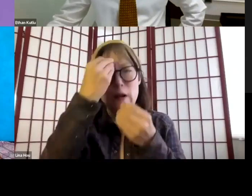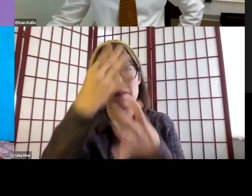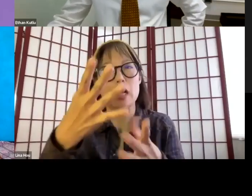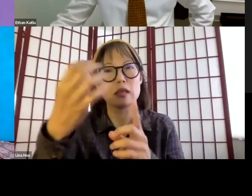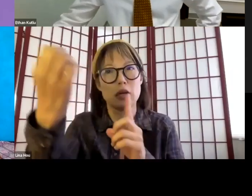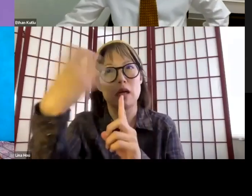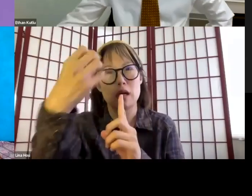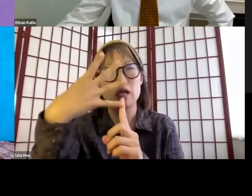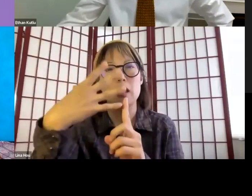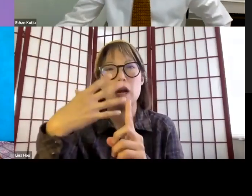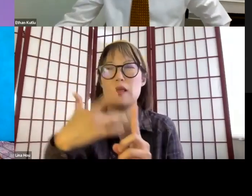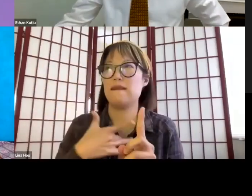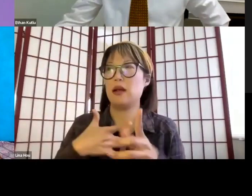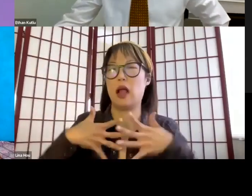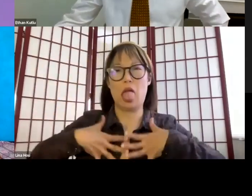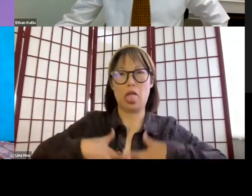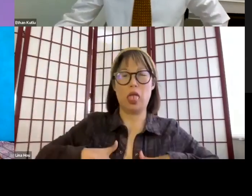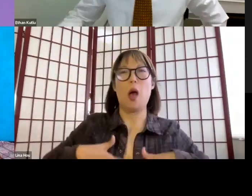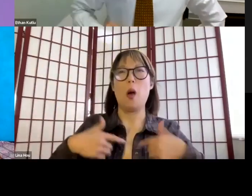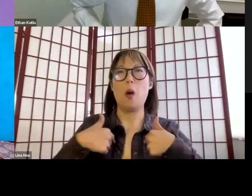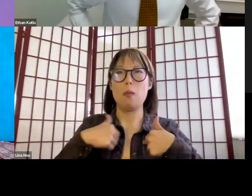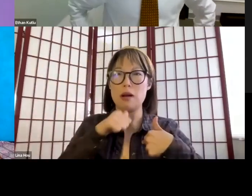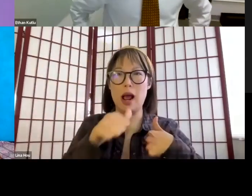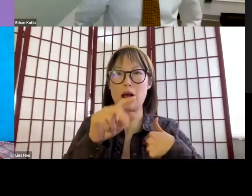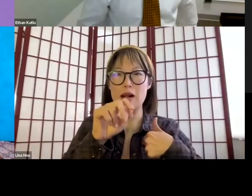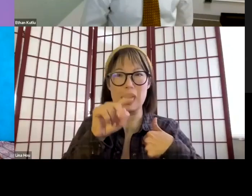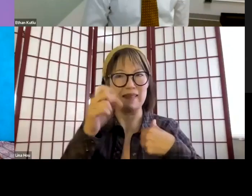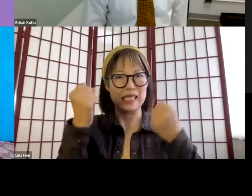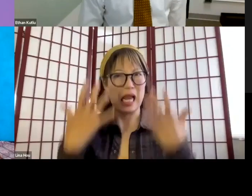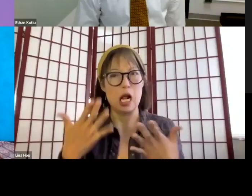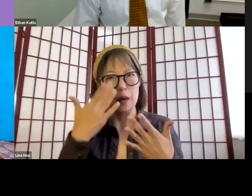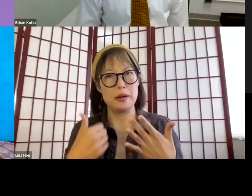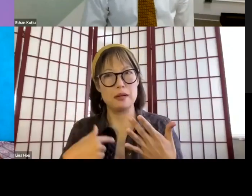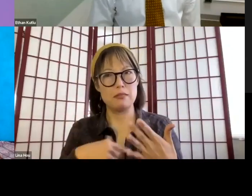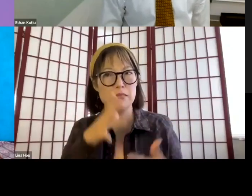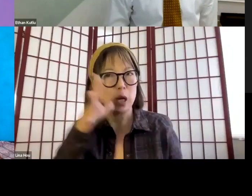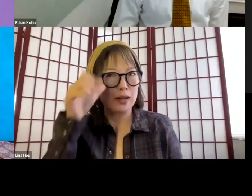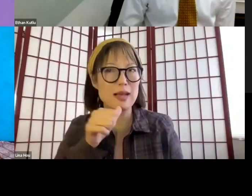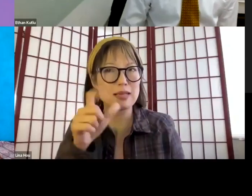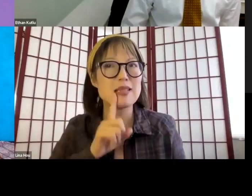But you get the information at you and sometimes as a deaf person, I feel like I'm not a native signer.